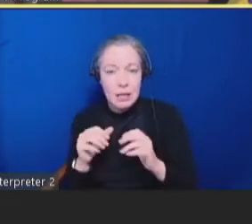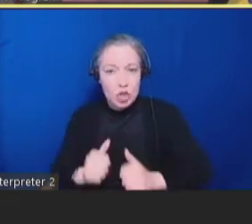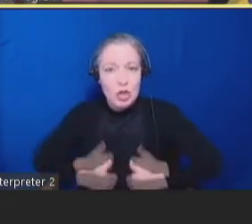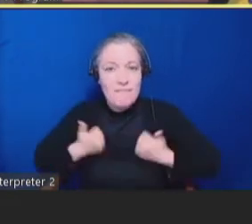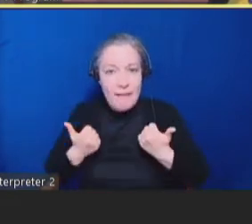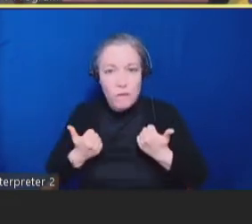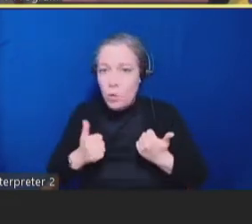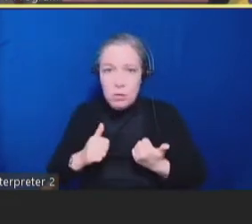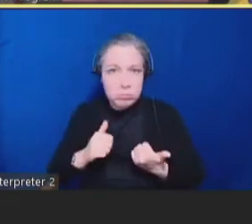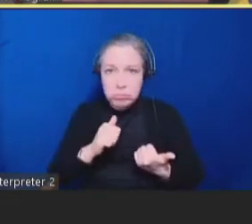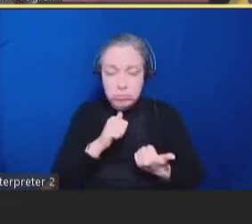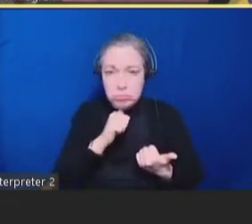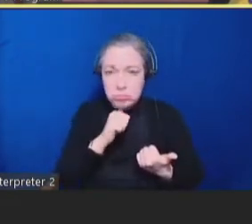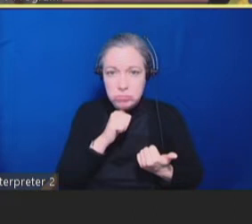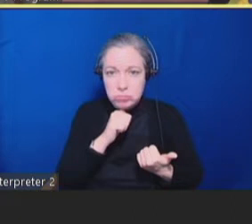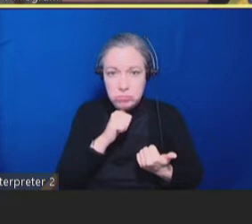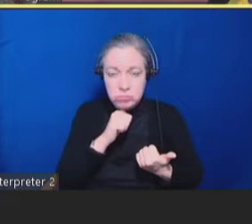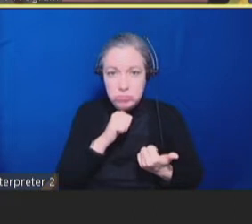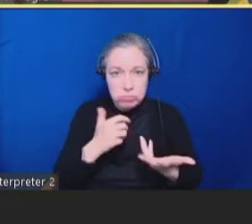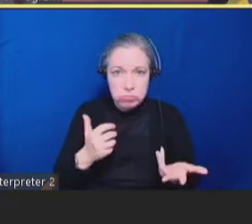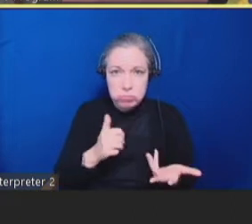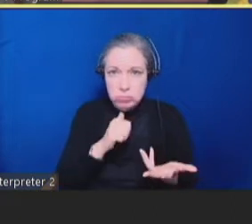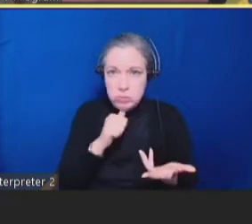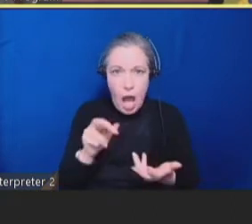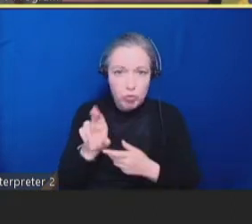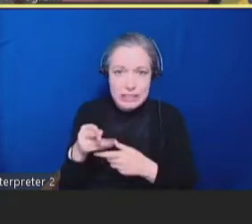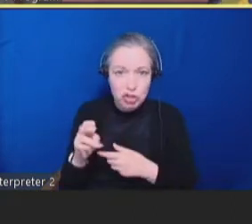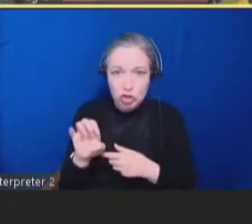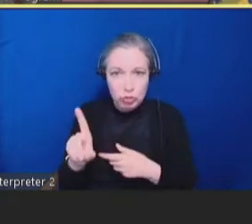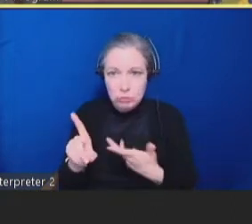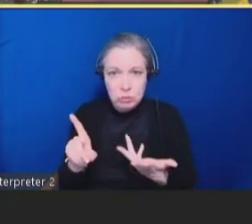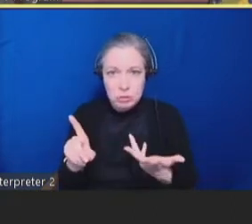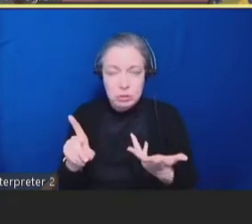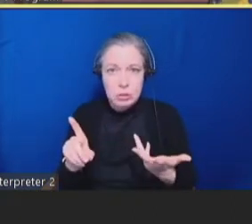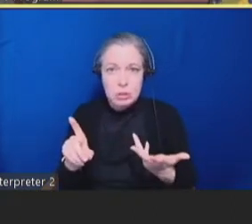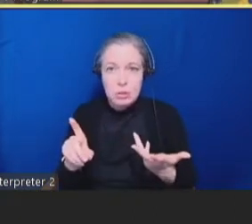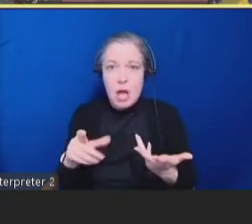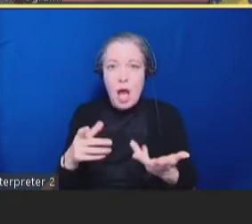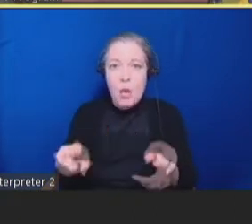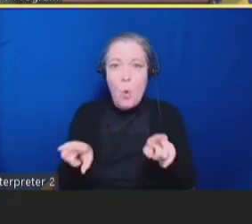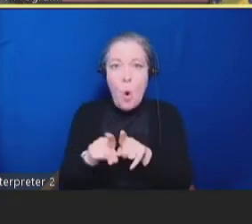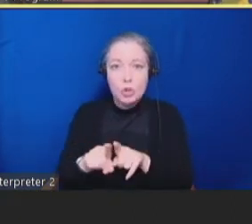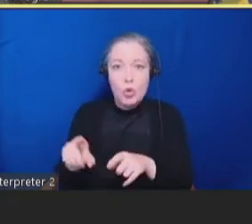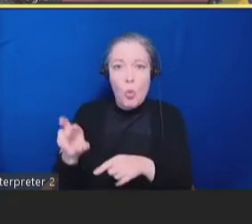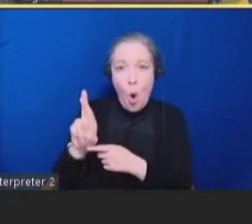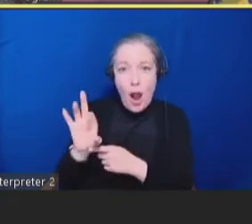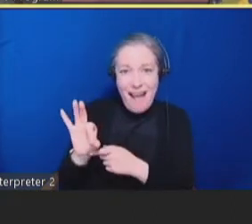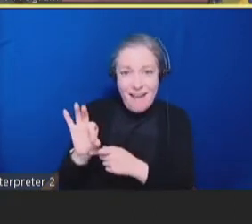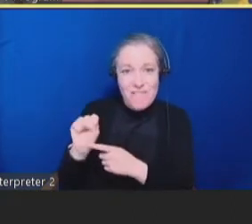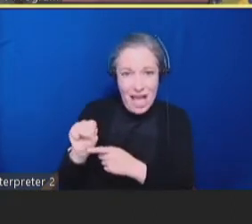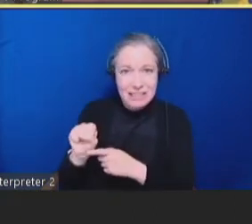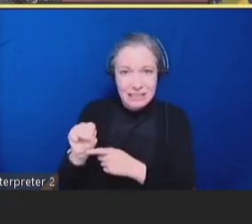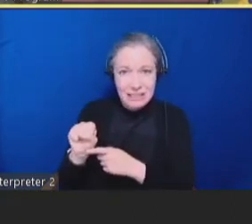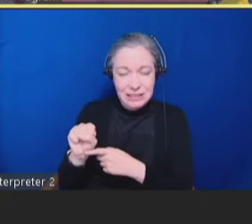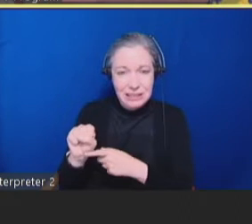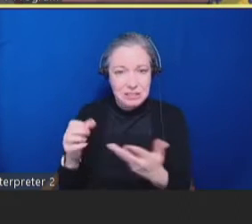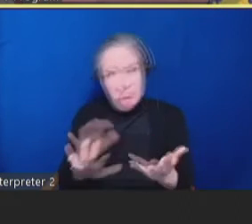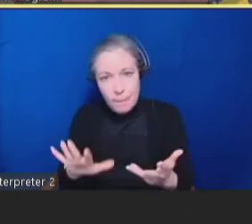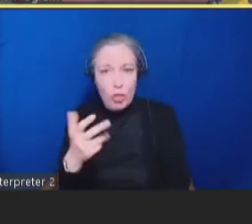non-responders, who have a median recurrence-free survival of 13.4 months, suggesting that vaccines